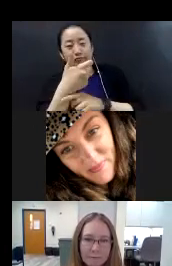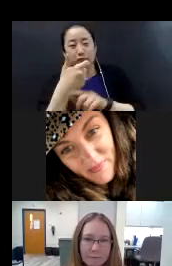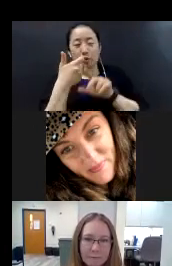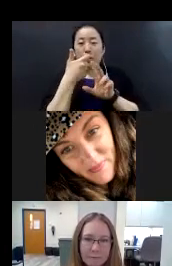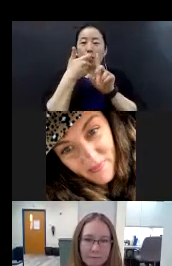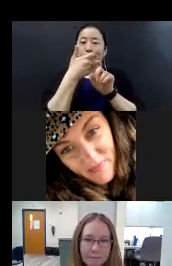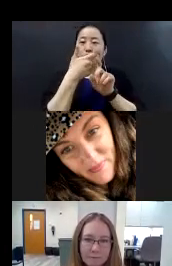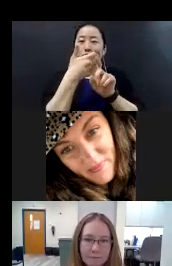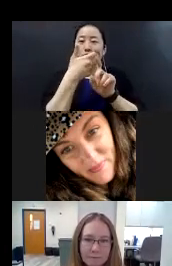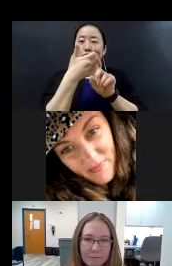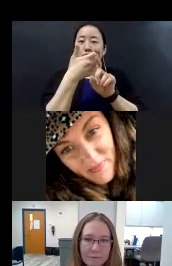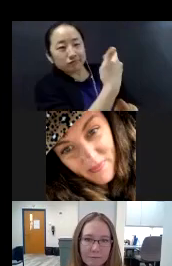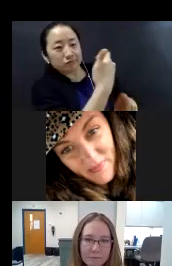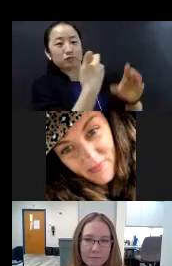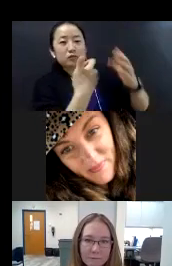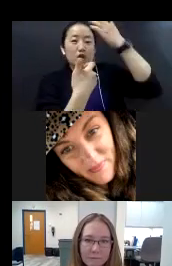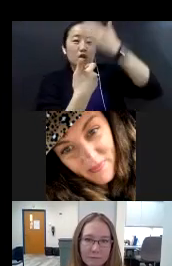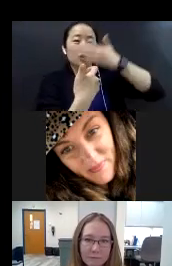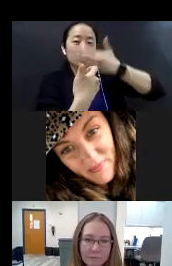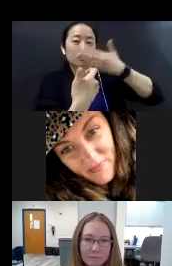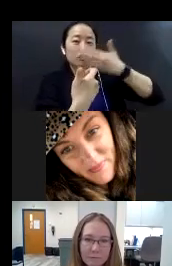THIS WAS THE EXTERIOR DOOR OFF OF THE CONCRETE, AND